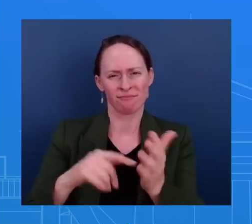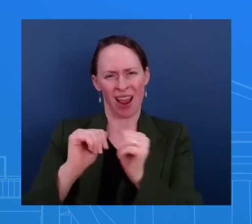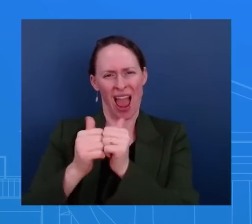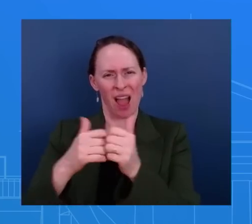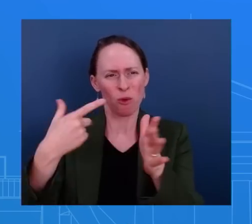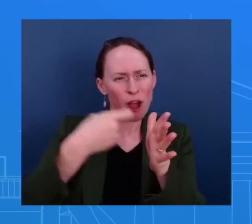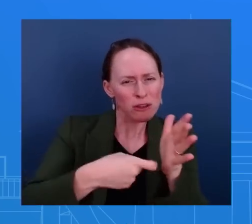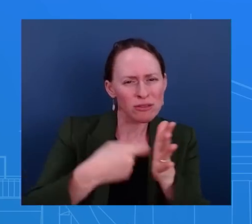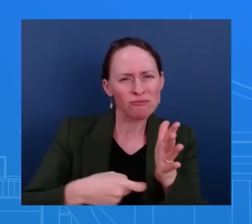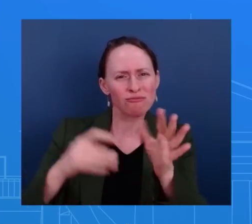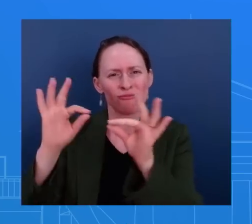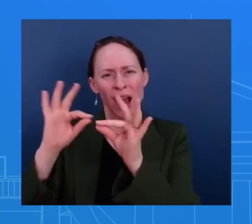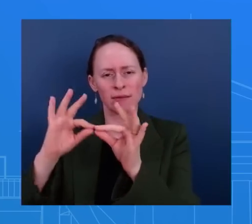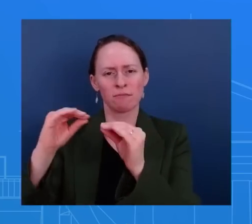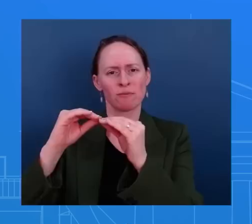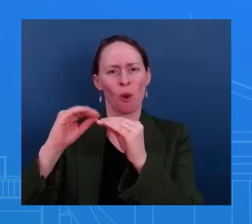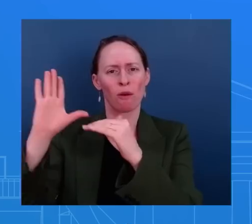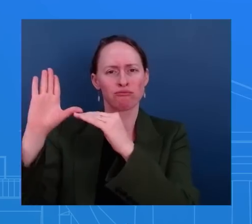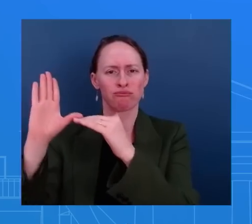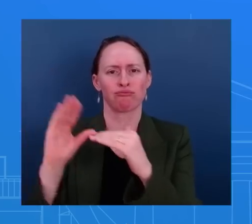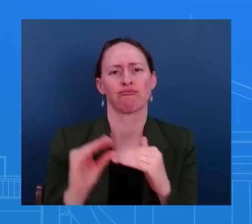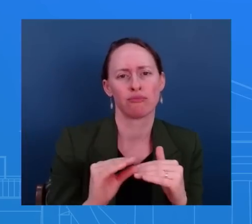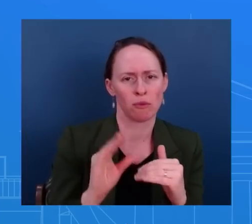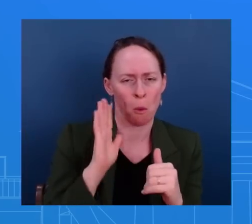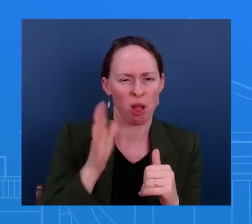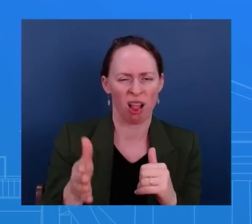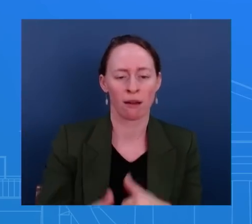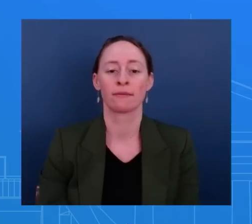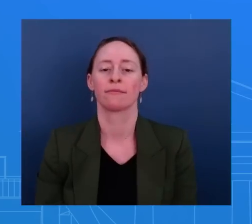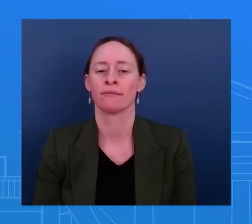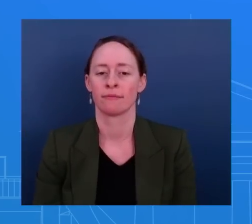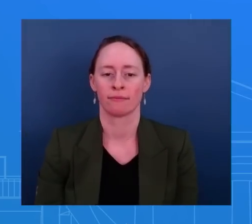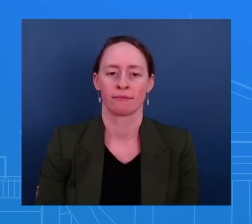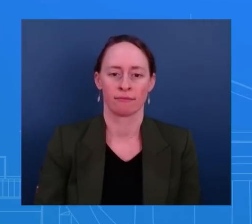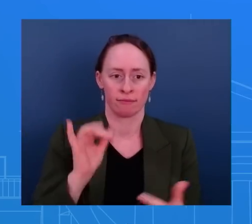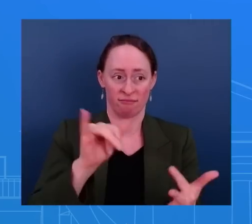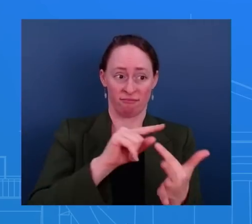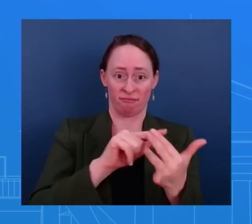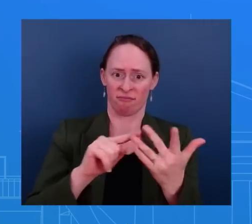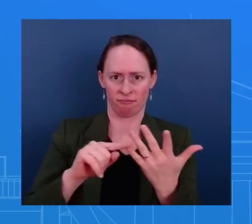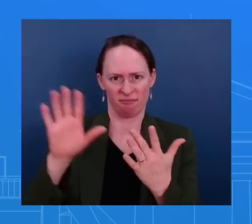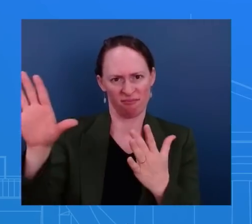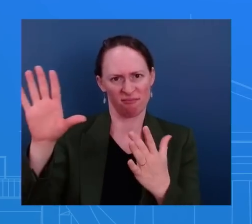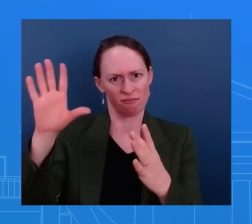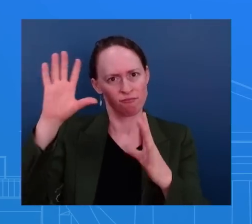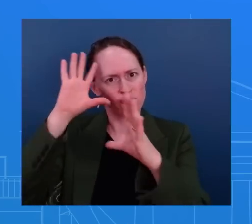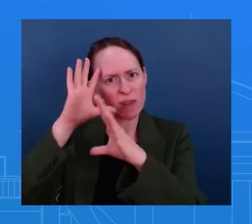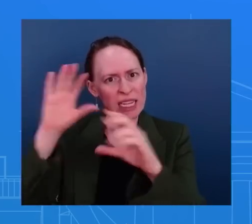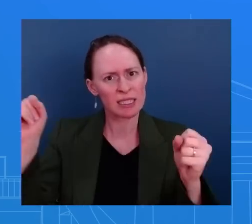And then, tomorrow, the Cancer Moonshot. I mean, those are initiatives that have been a key part -- keep them --